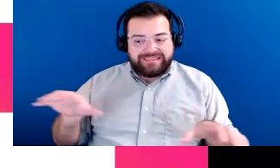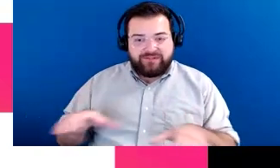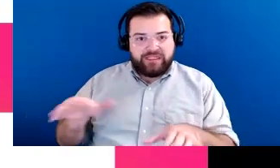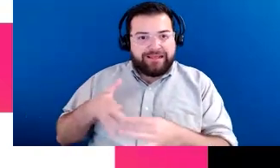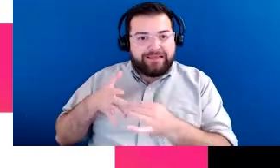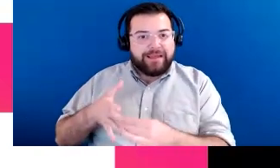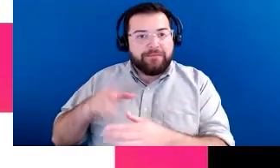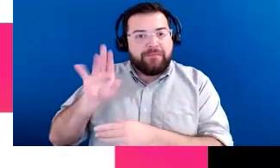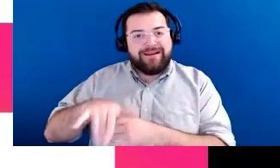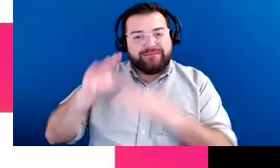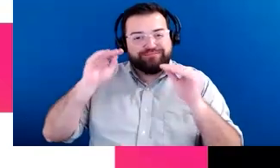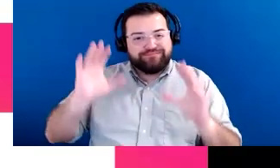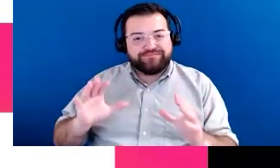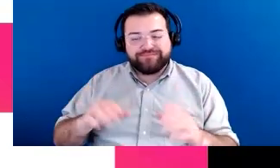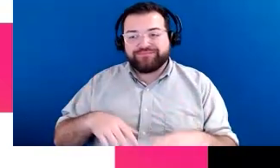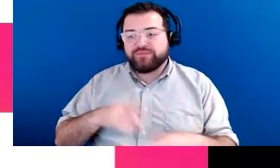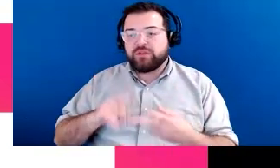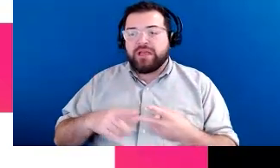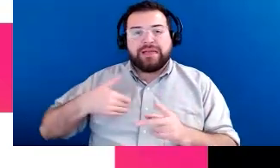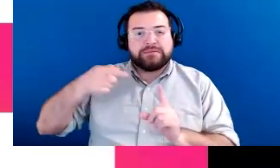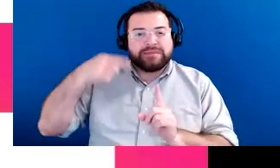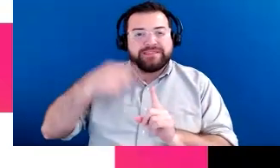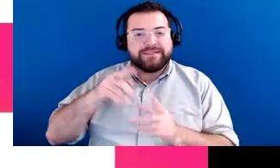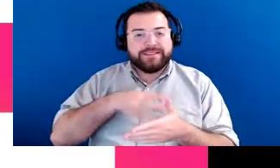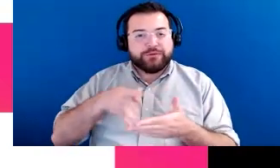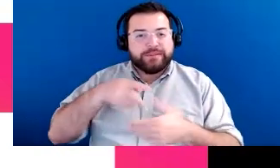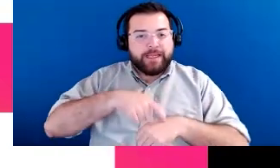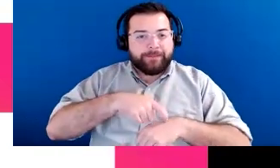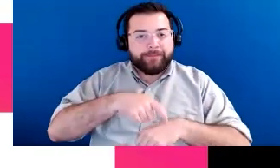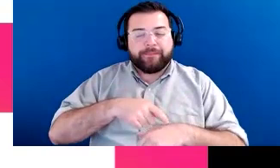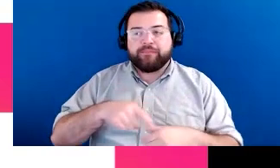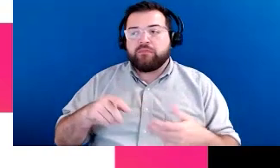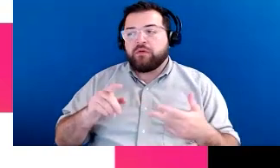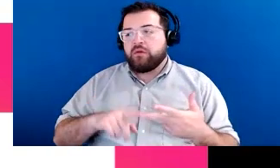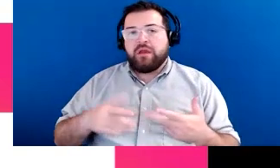It is at a specific scheduled time and through a specific modality